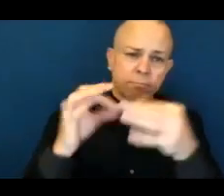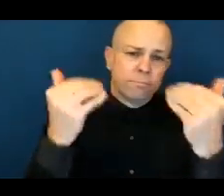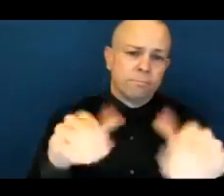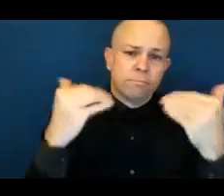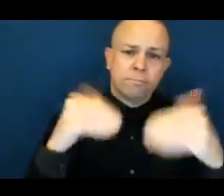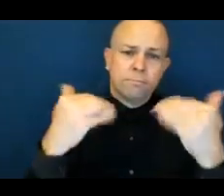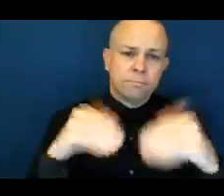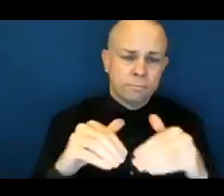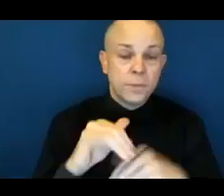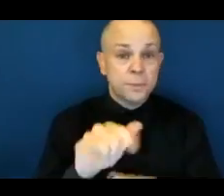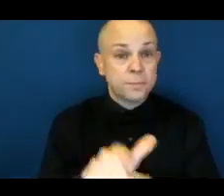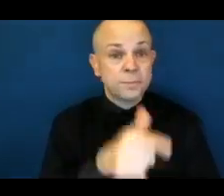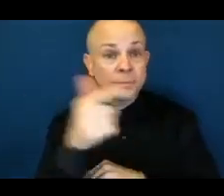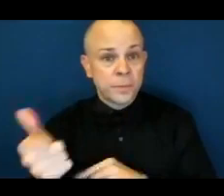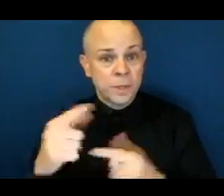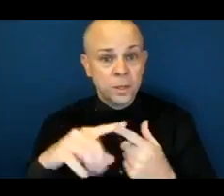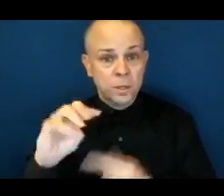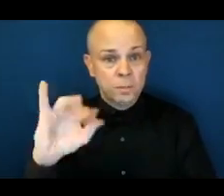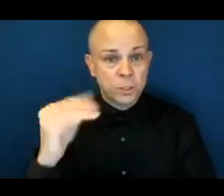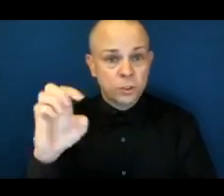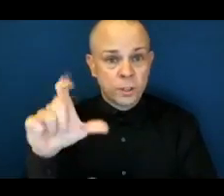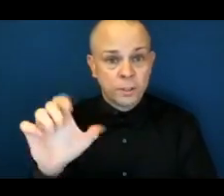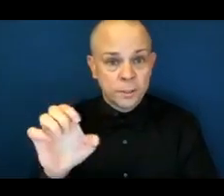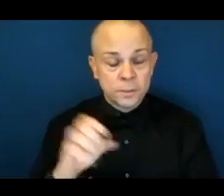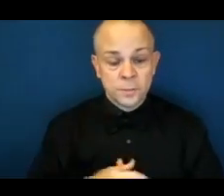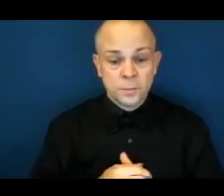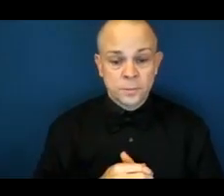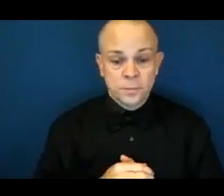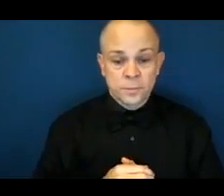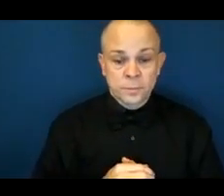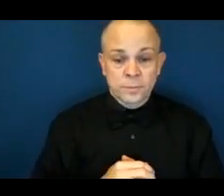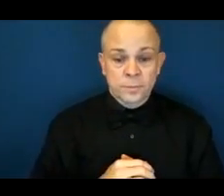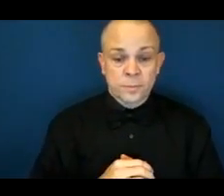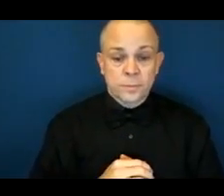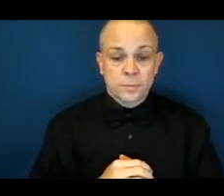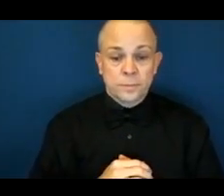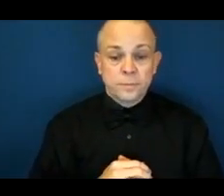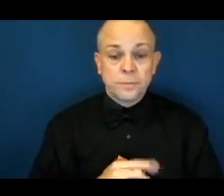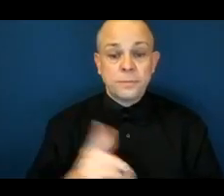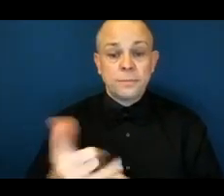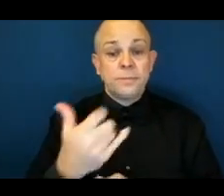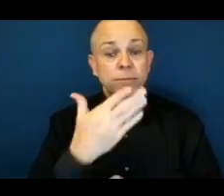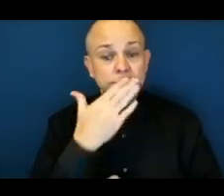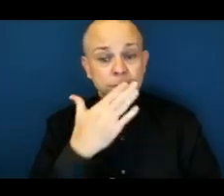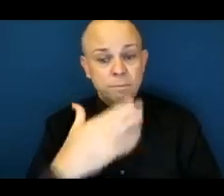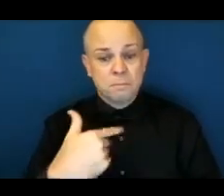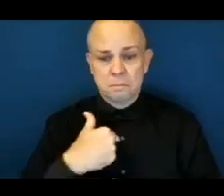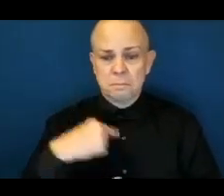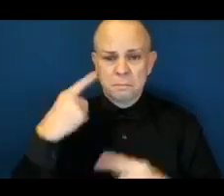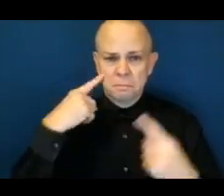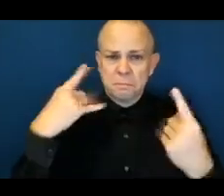thank you with that i think we've addressed many of the questions online if you still have questions that weren't answered feel free to call the public